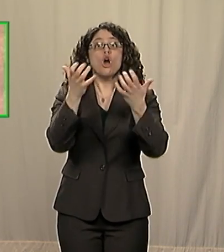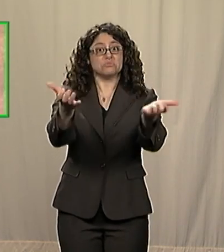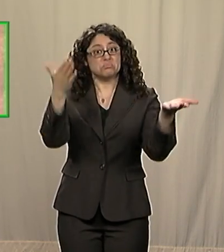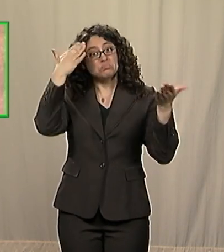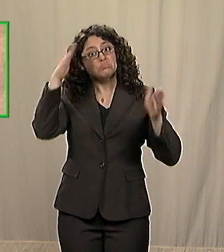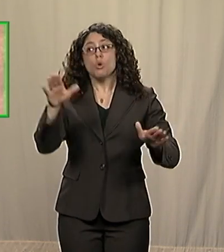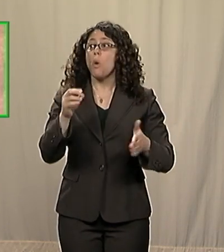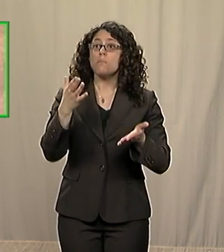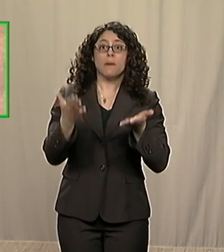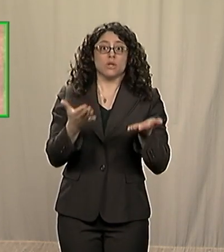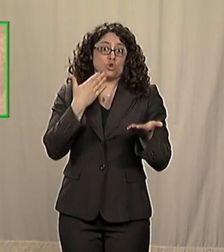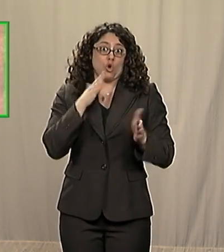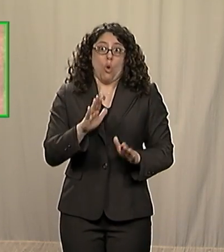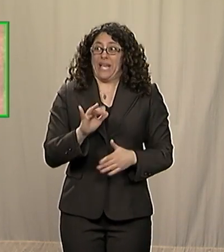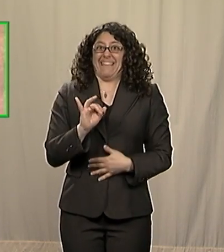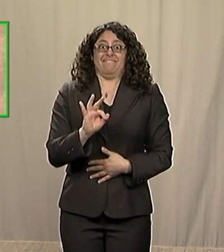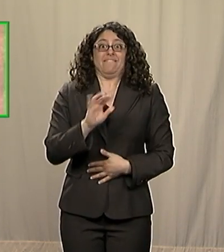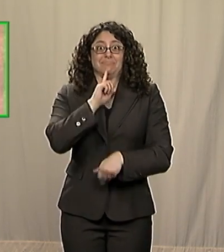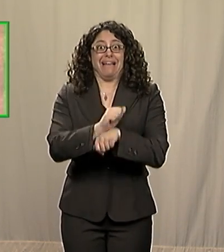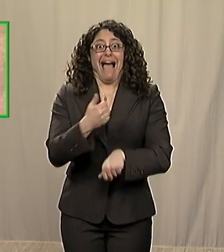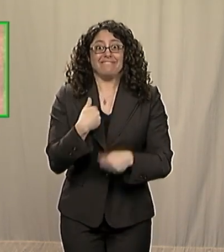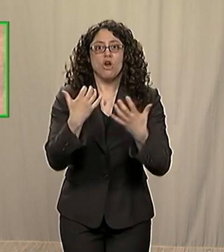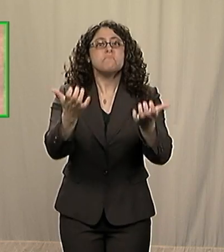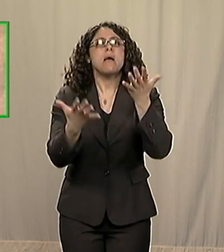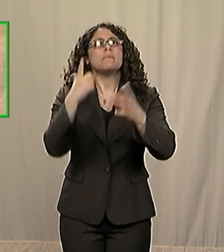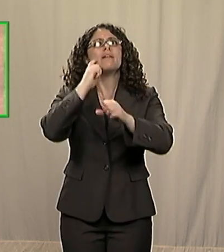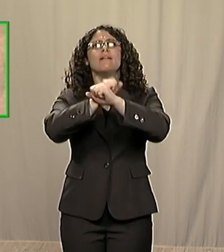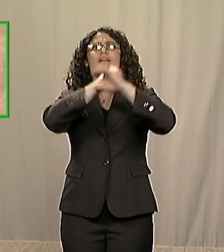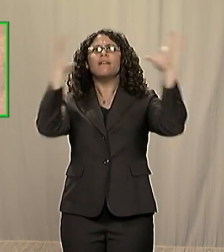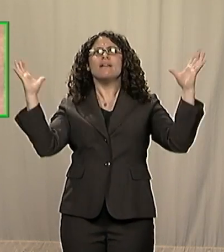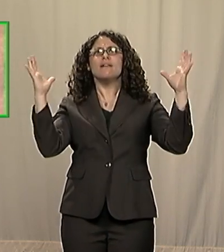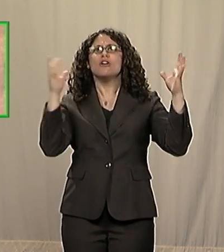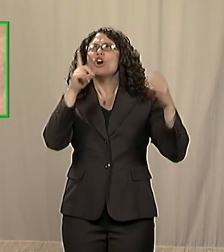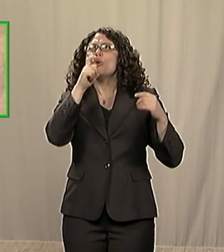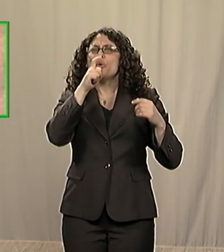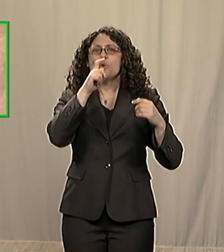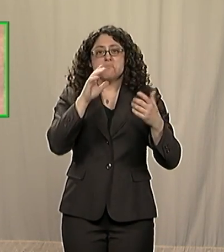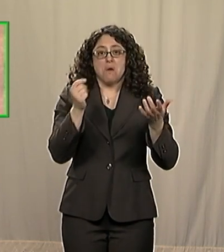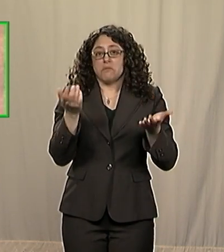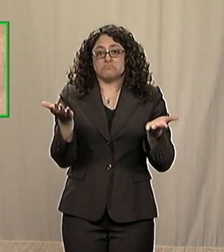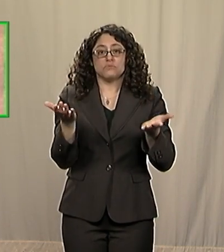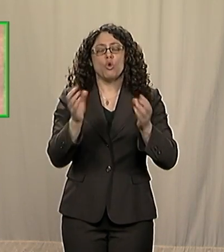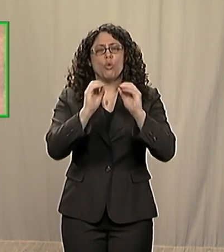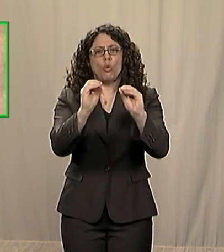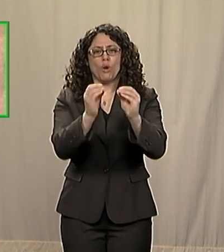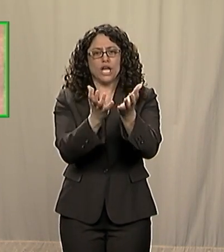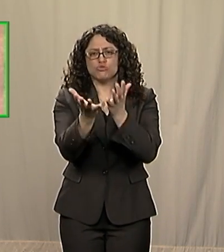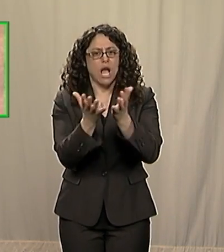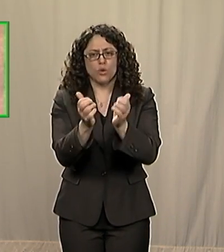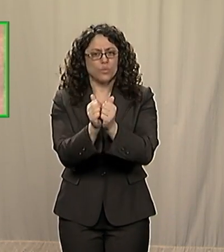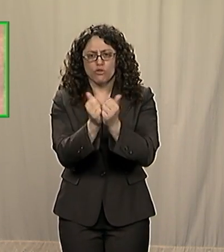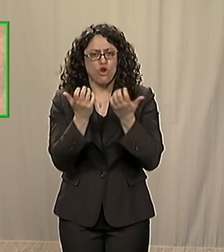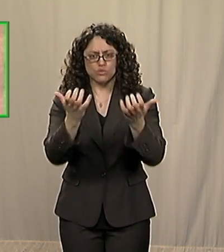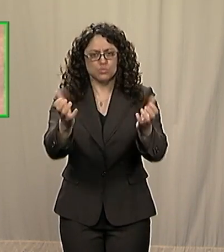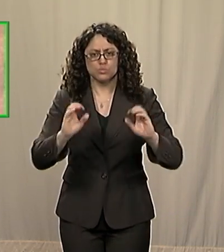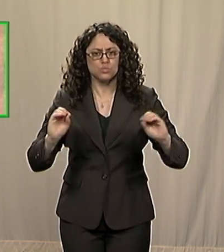They might have to have an idealized audience, but they have little or no potential to interact with those people.